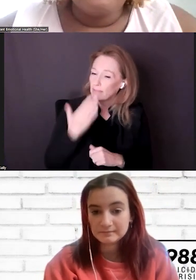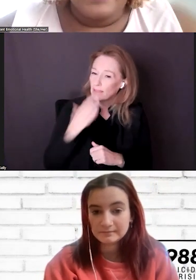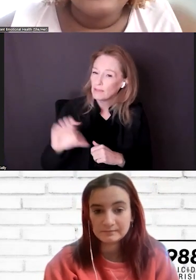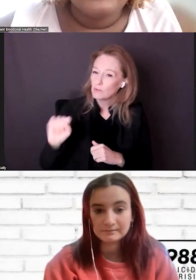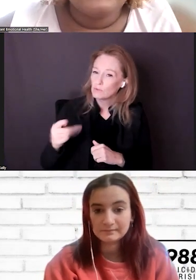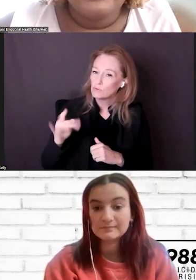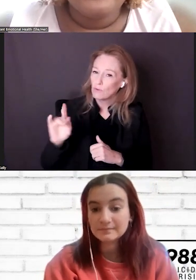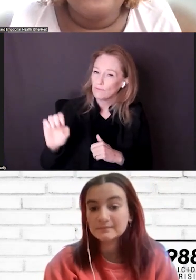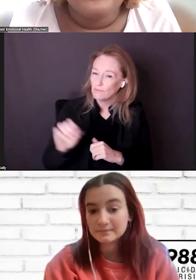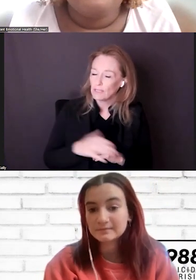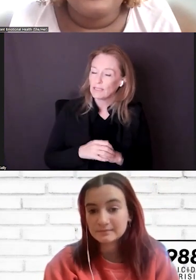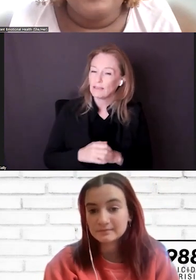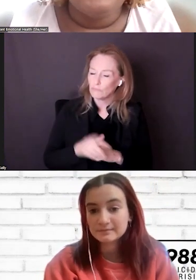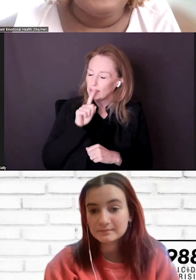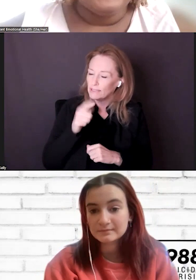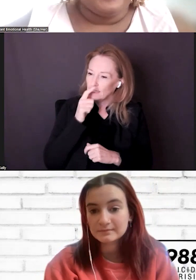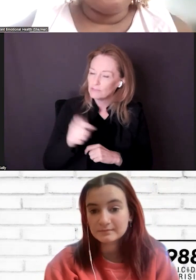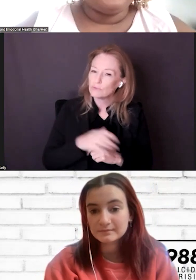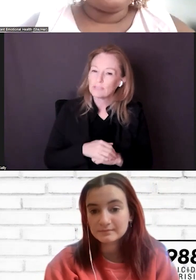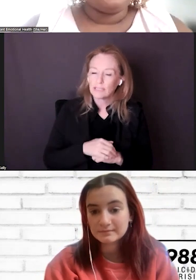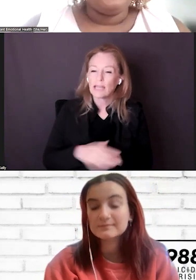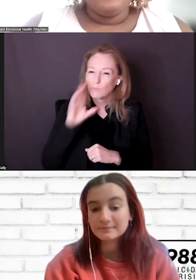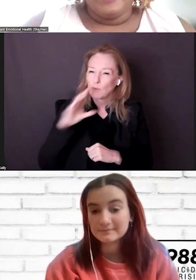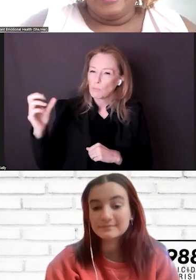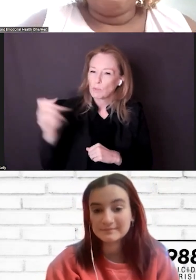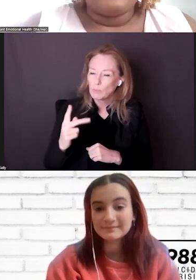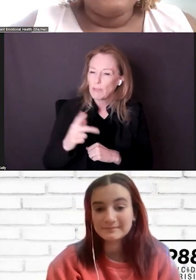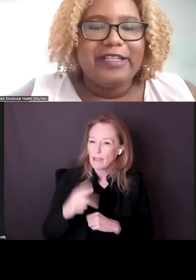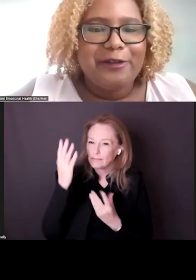YOU BACK TO MAKE SURE WE ARE KEEPING UP ON WHAT HAS HAPPENED.